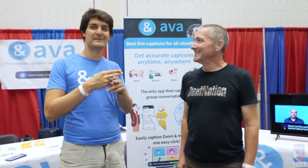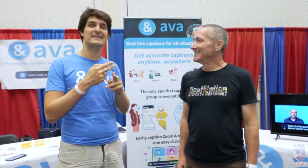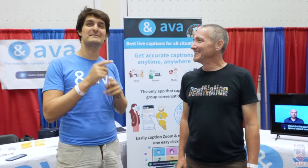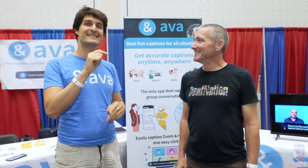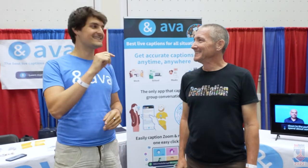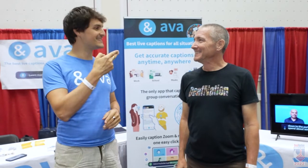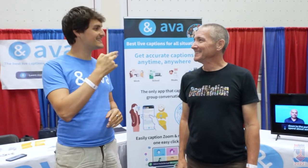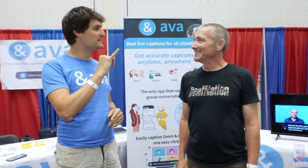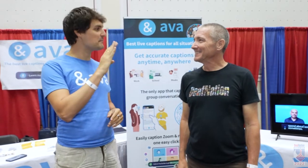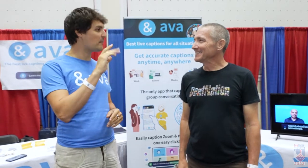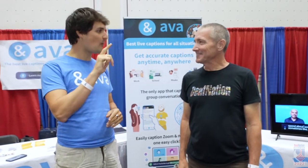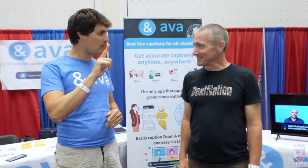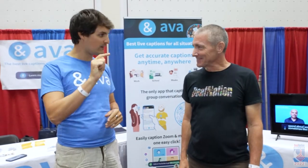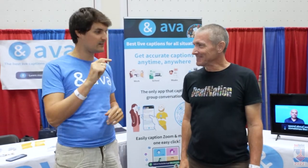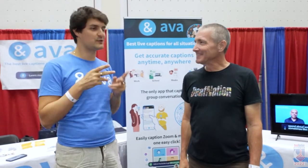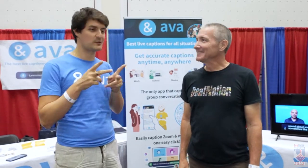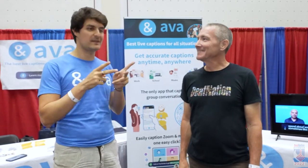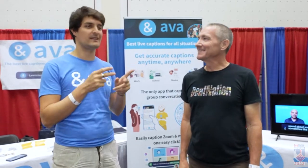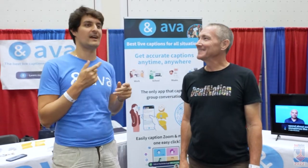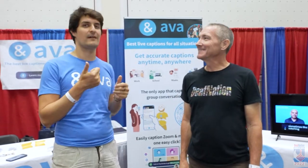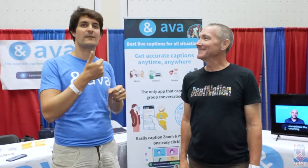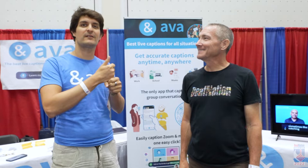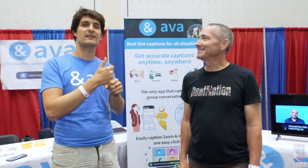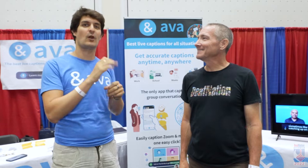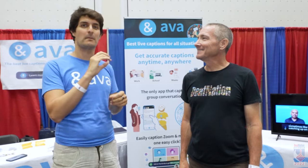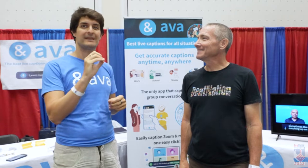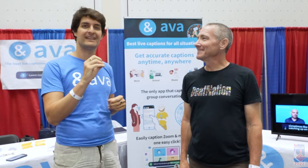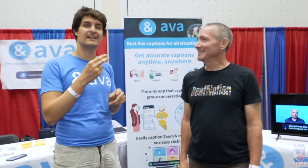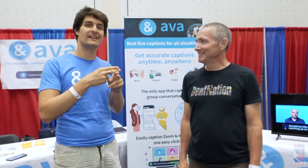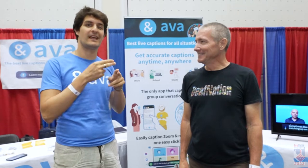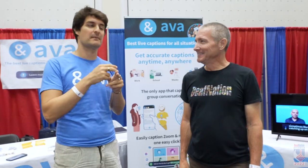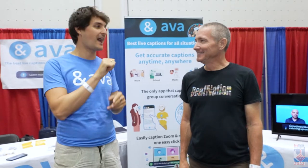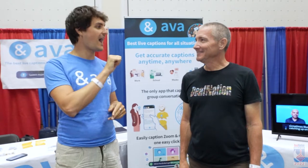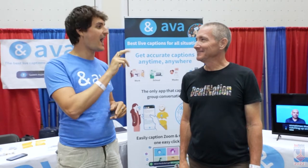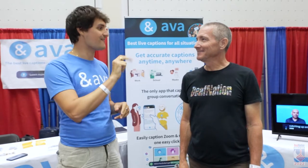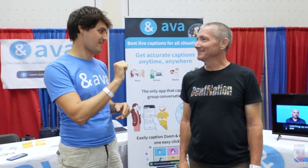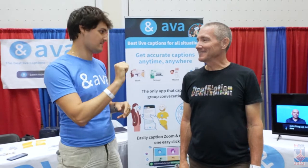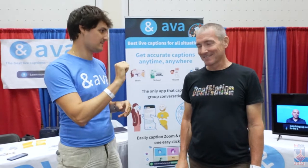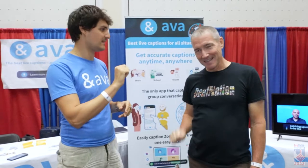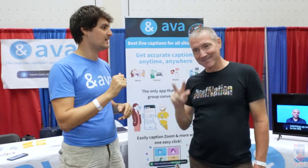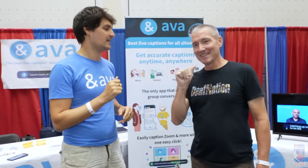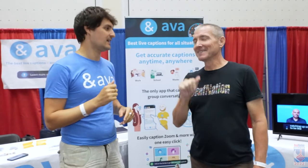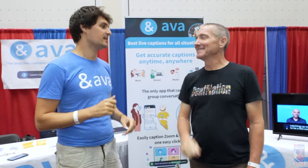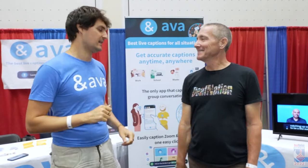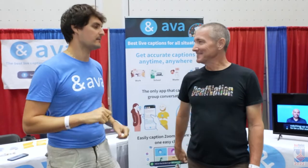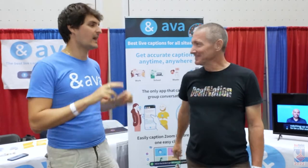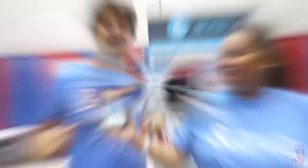My name is Thibault, and I’m the founder of this company, Ava.